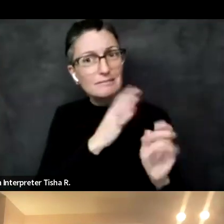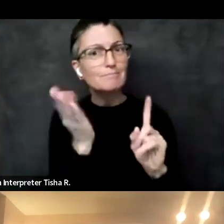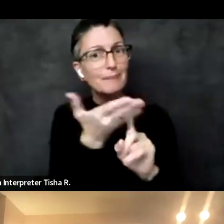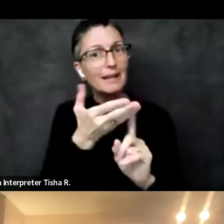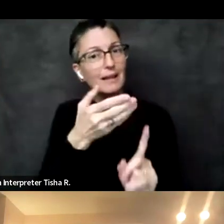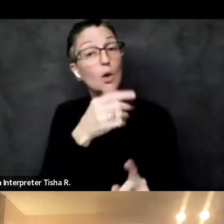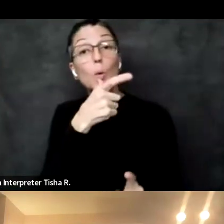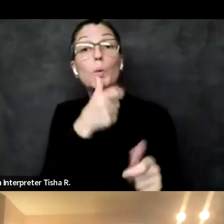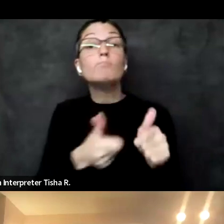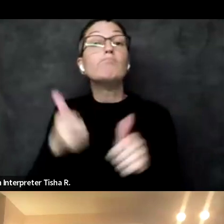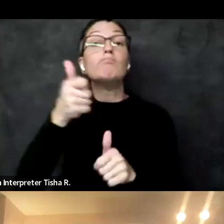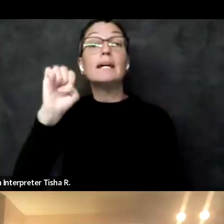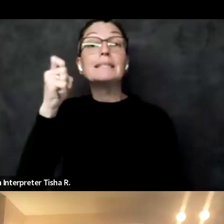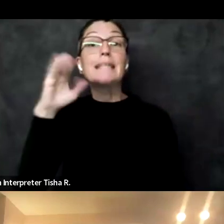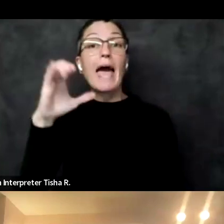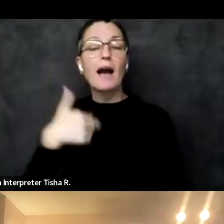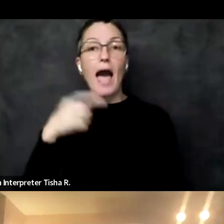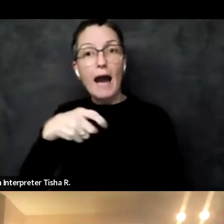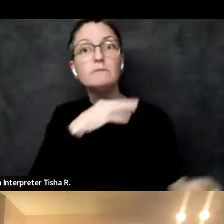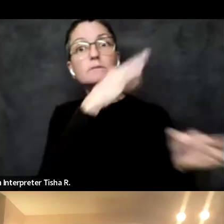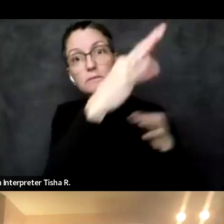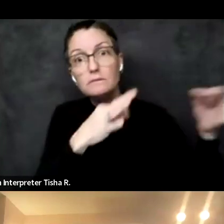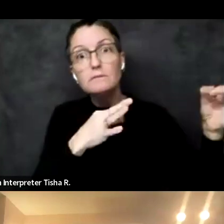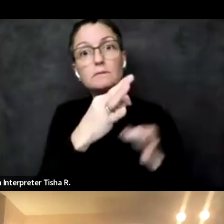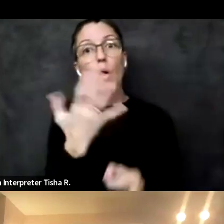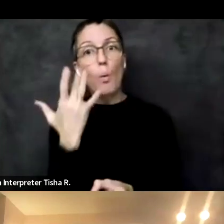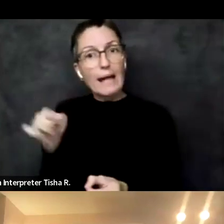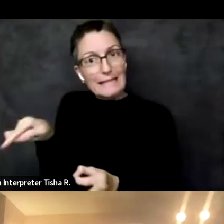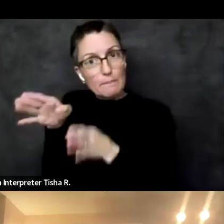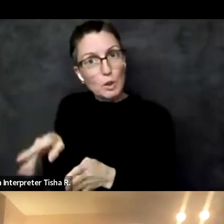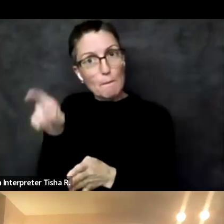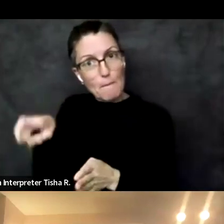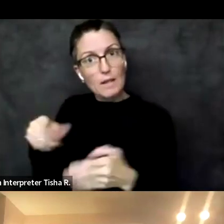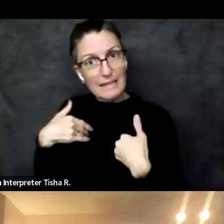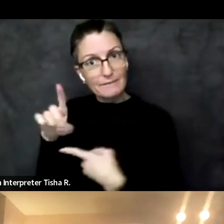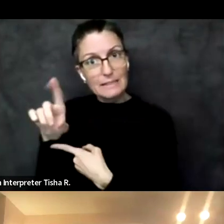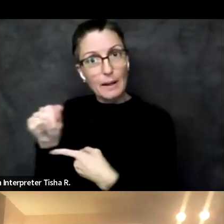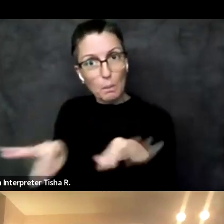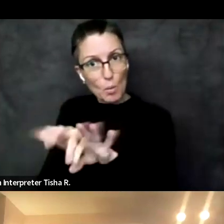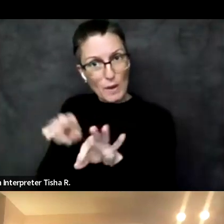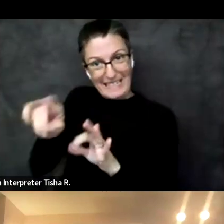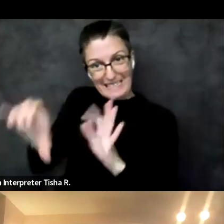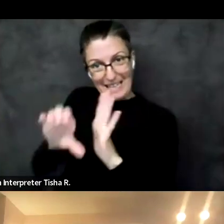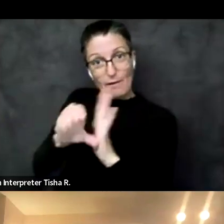And truthfully, at my lowest points, I'm like, what if I just wrote out the disability?